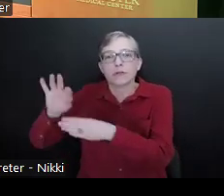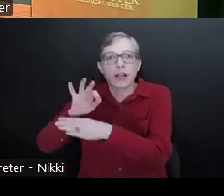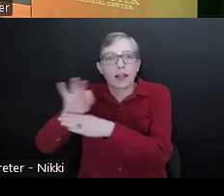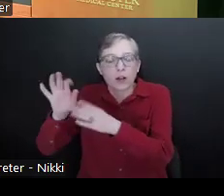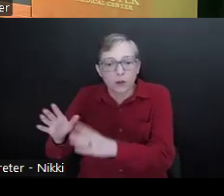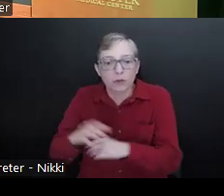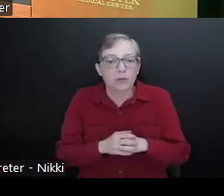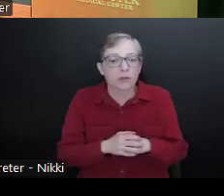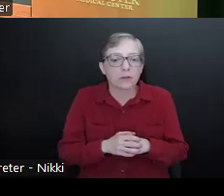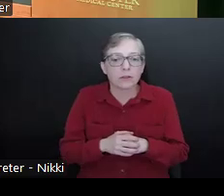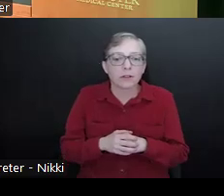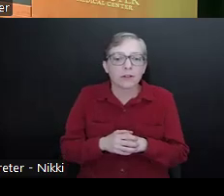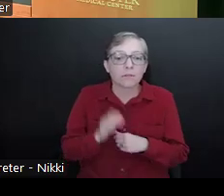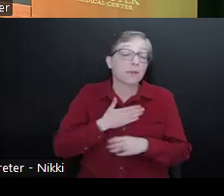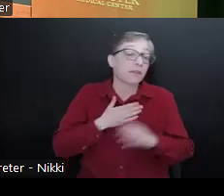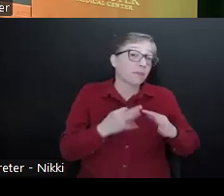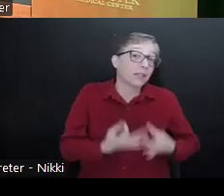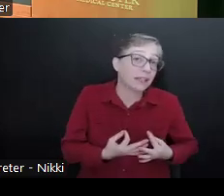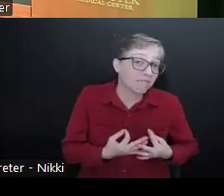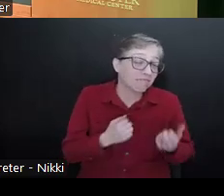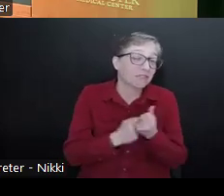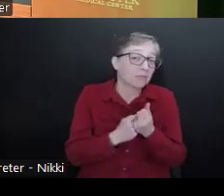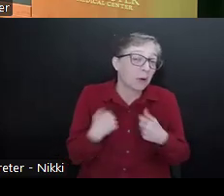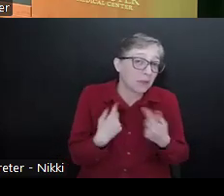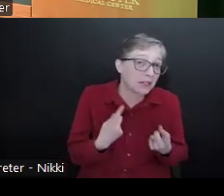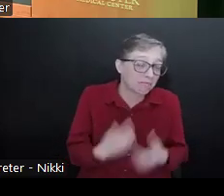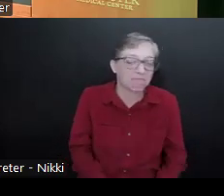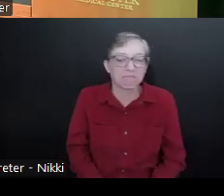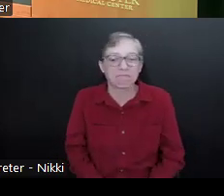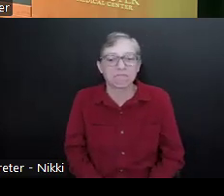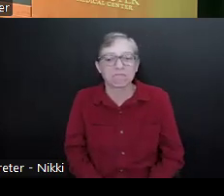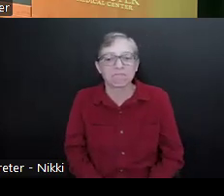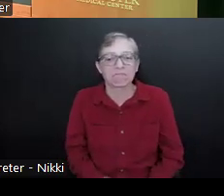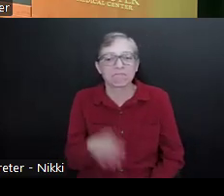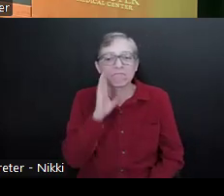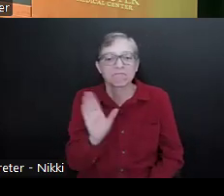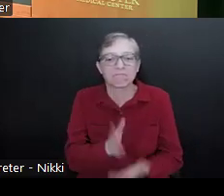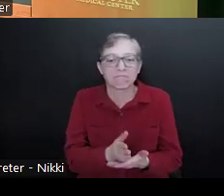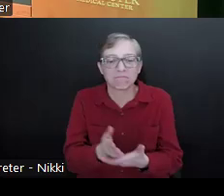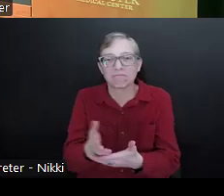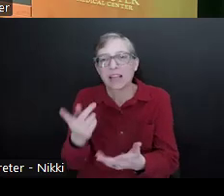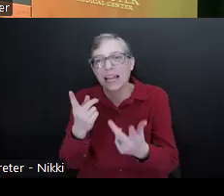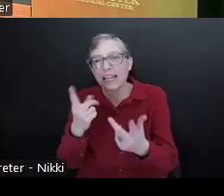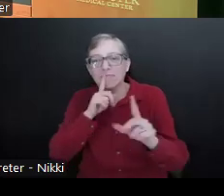supported me all the time so with that I'll stop and I'll take any questions so thank you